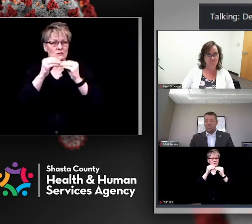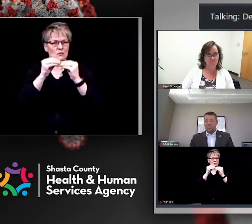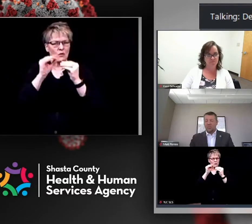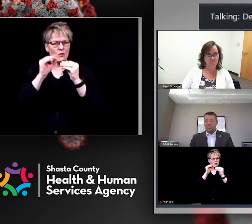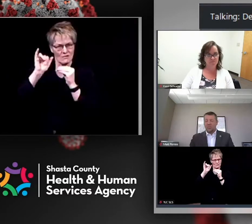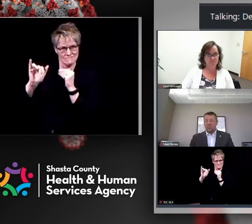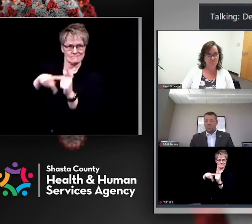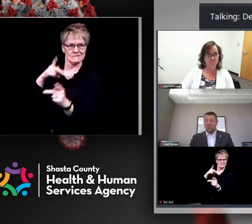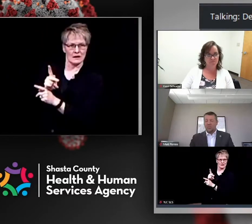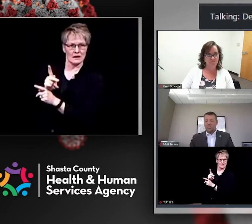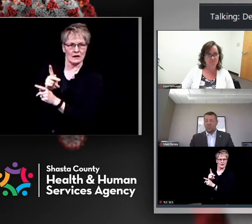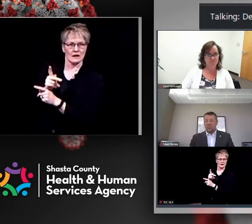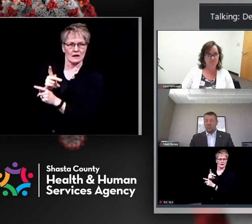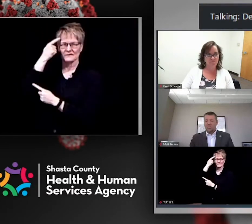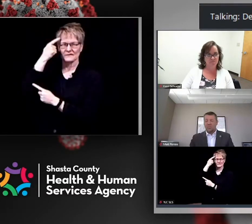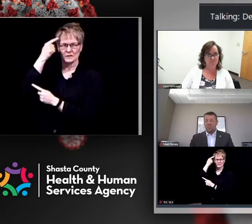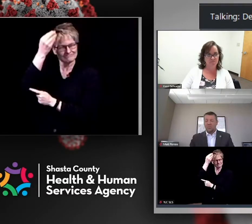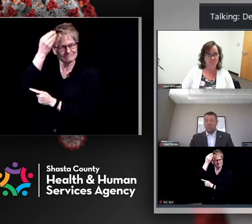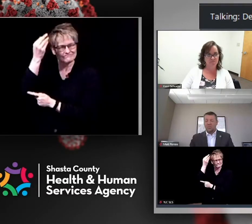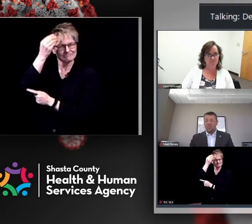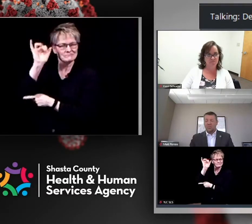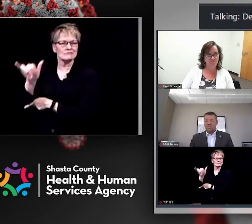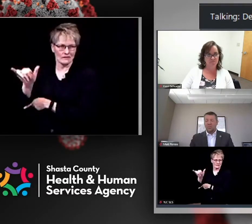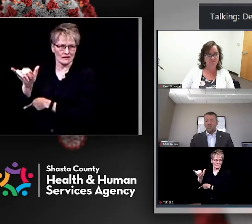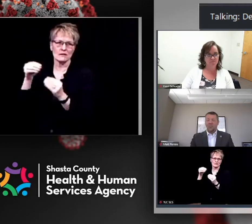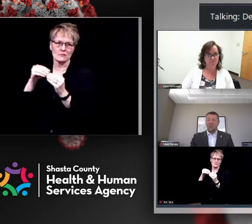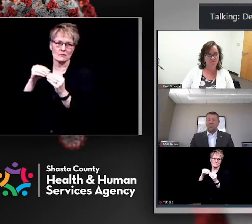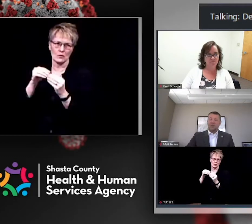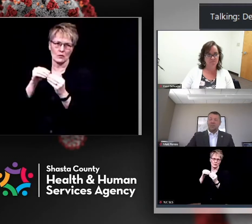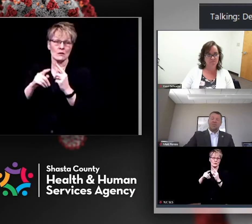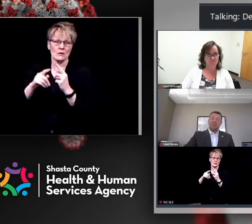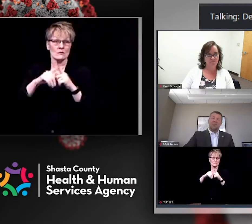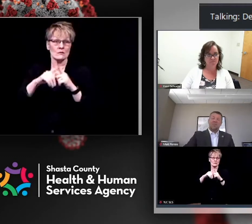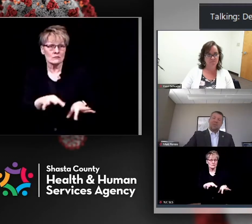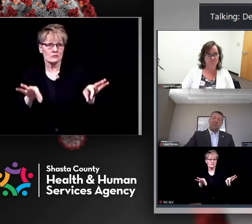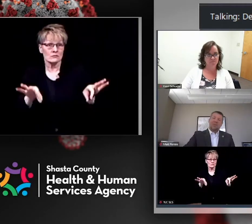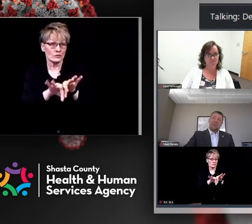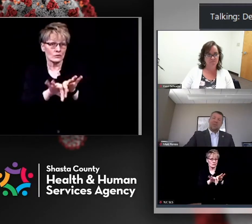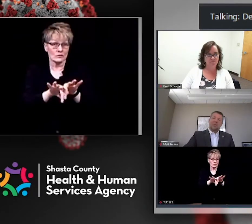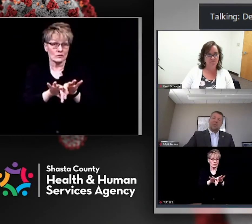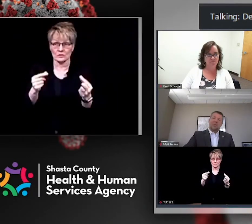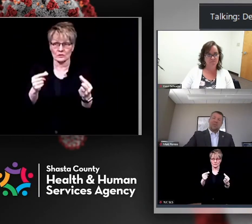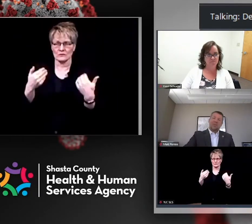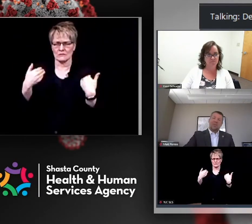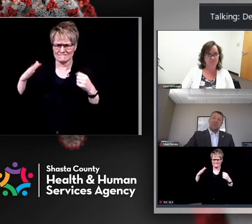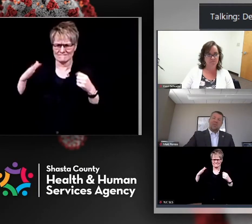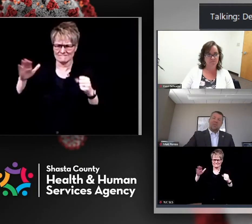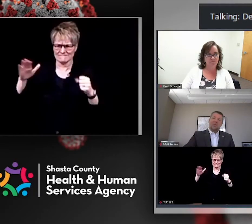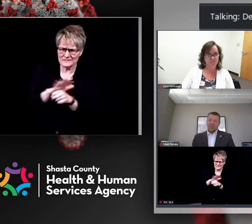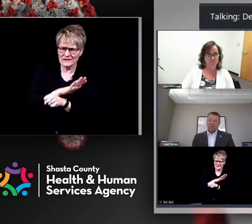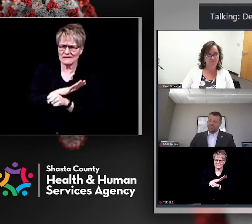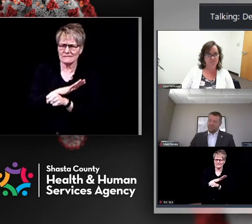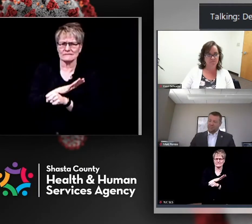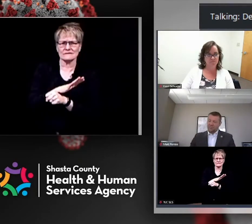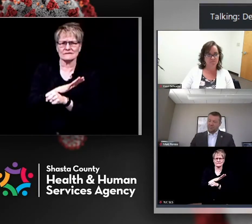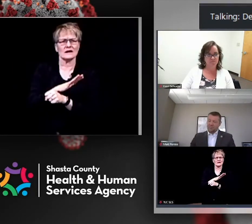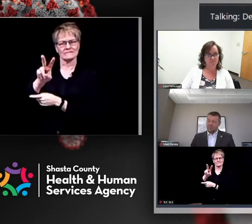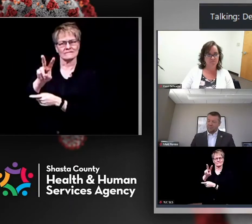need to think of, but I really think the key is having enough product and, B, some way to do a